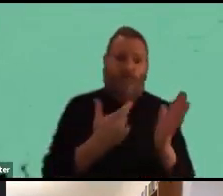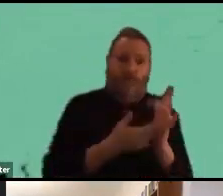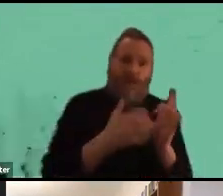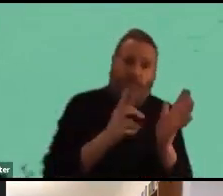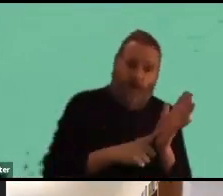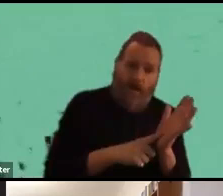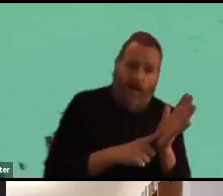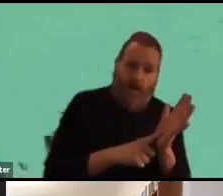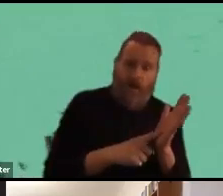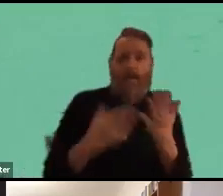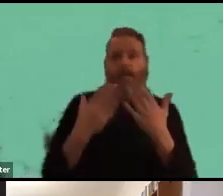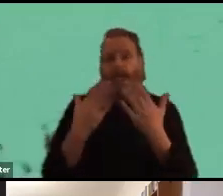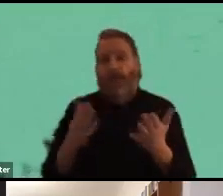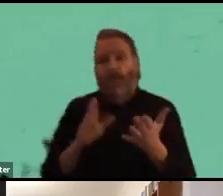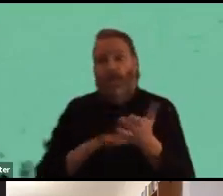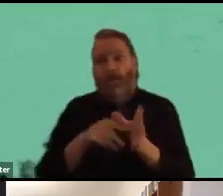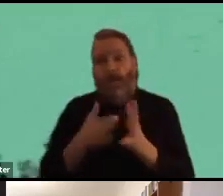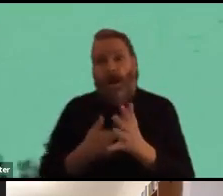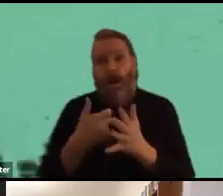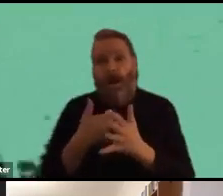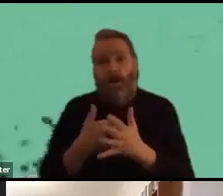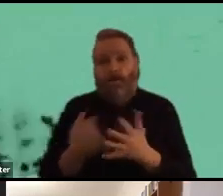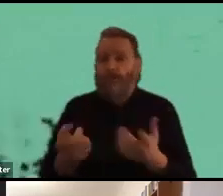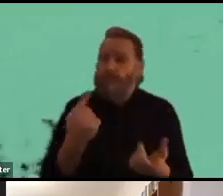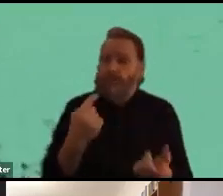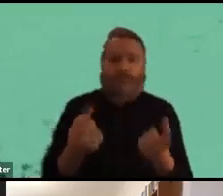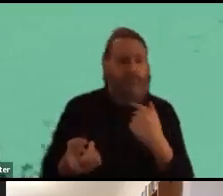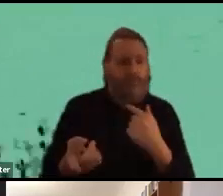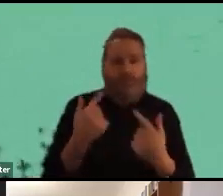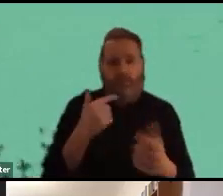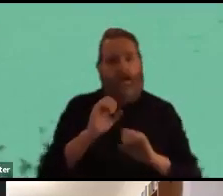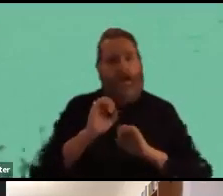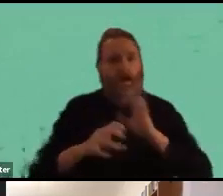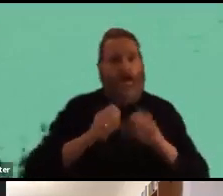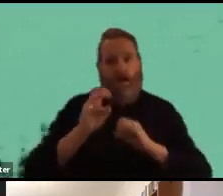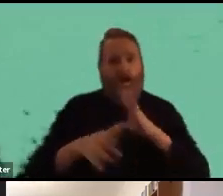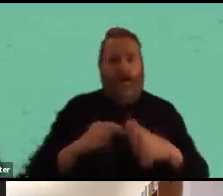I mean you've fielded a lot of questions there and you've obviously done that really well I think our